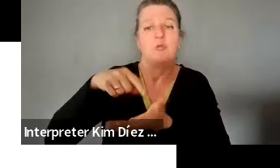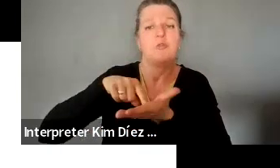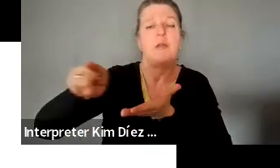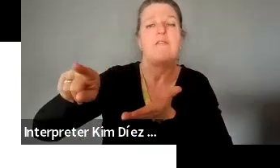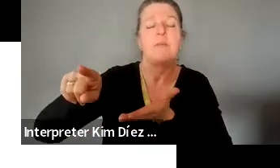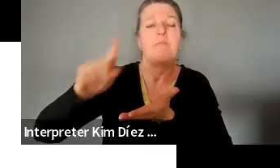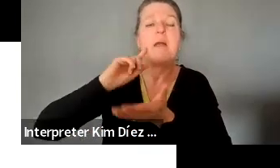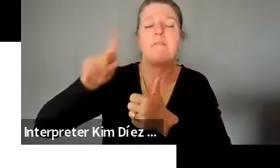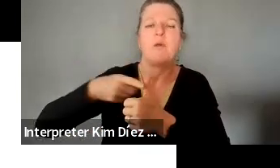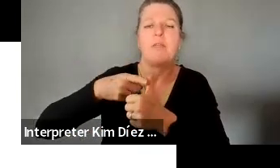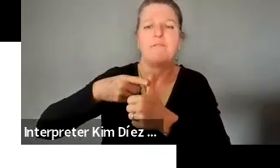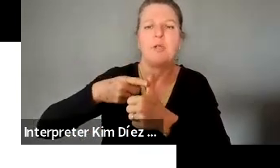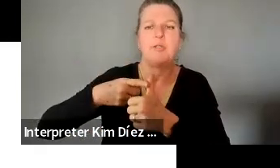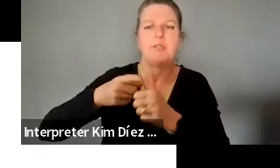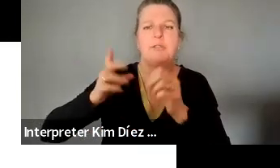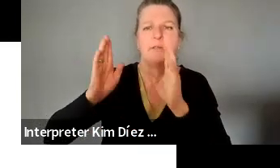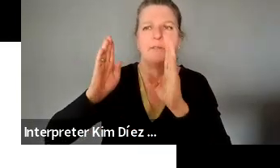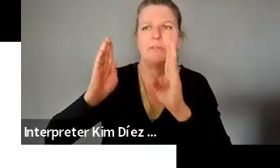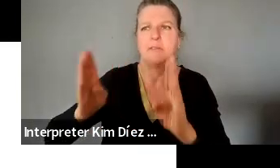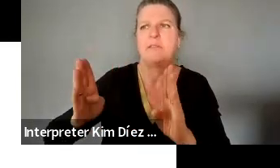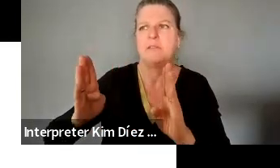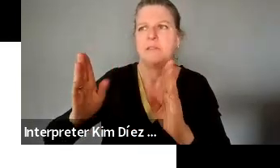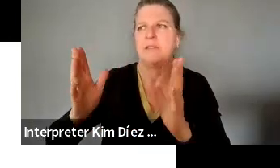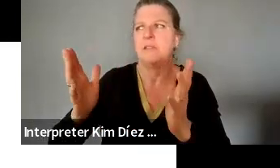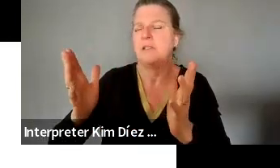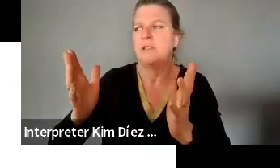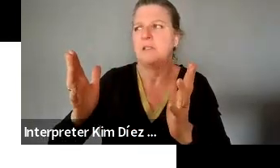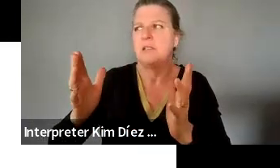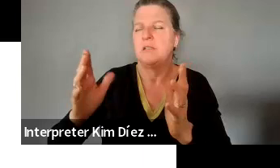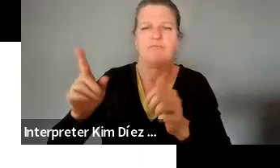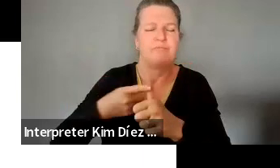the first set of faculty requirements